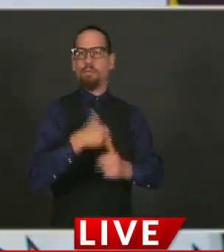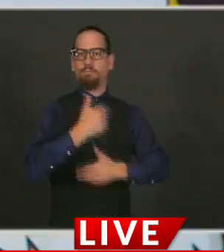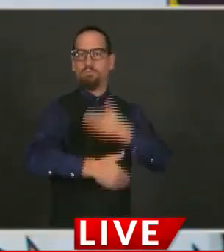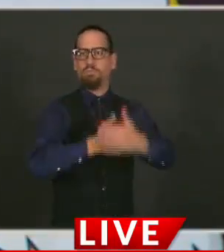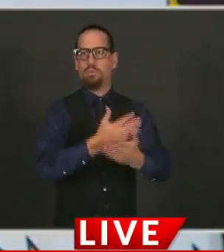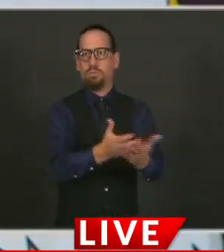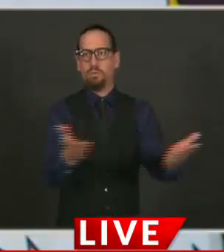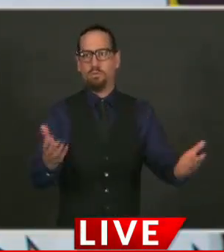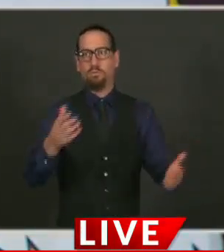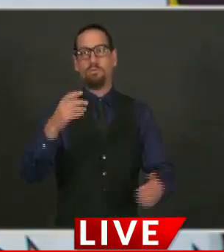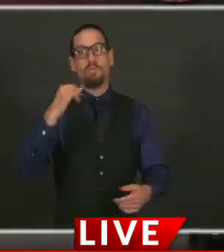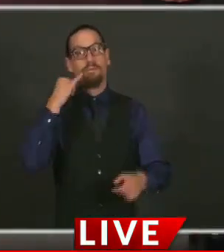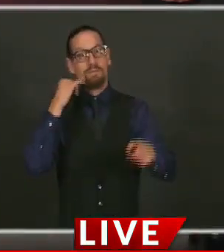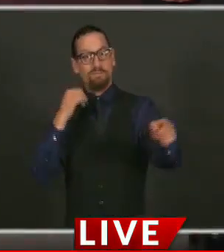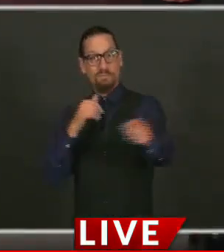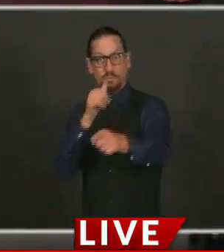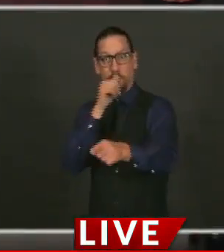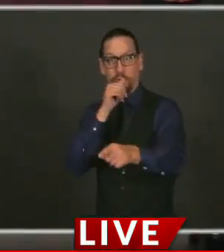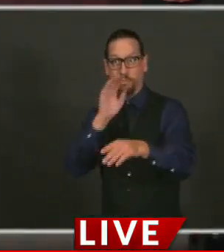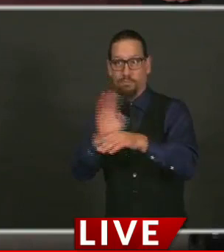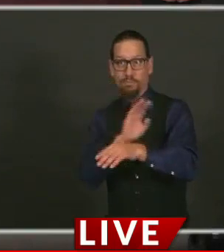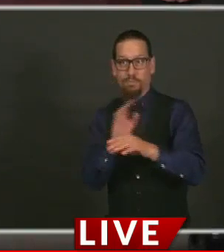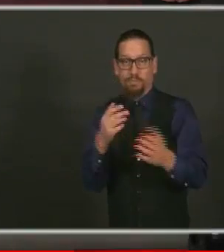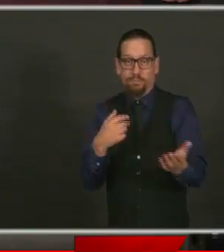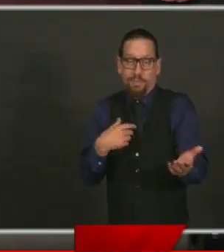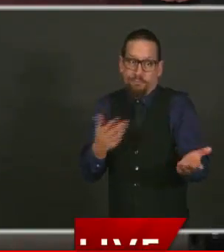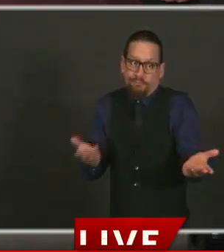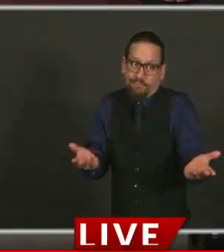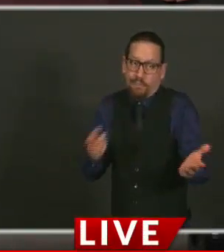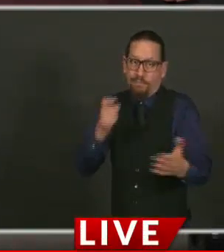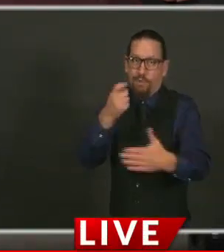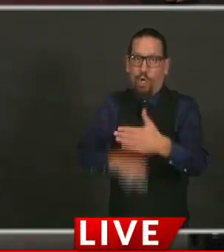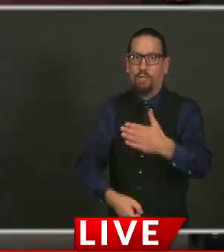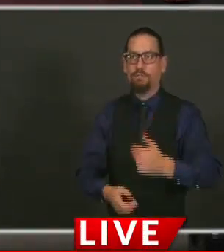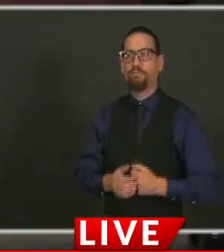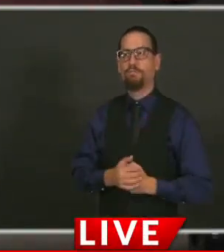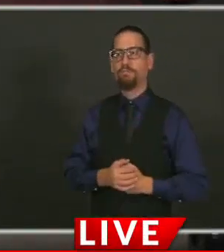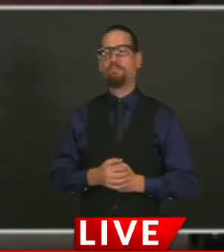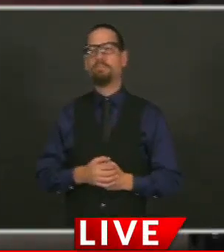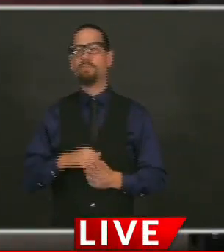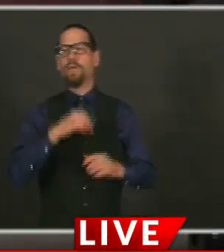HAPPENING. THESE PRIVATE GUYS ARE CHARGING. I DON'T THINK THERE IS A LOT I